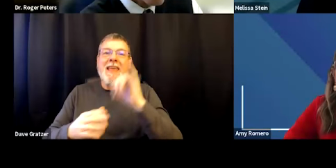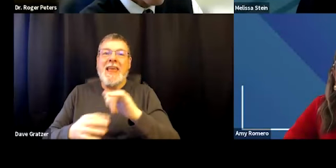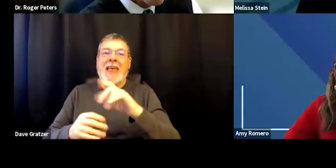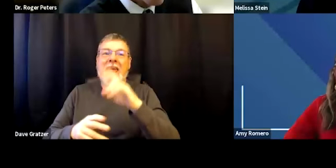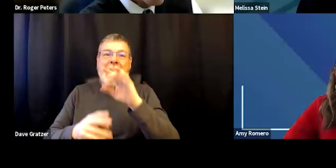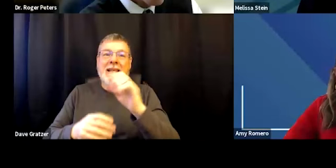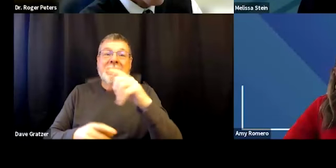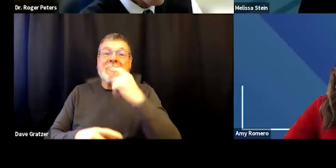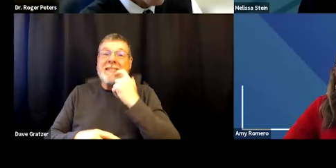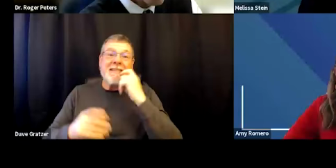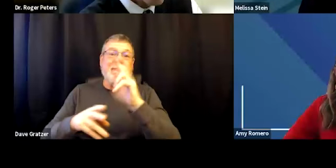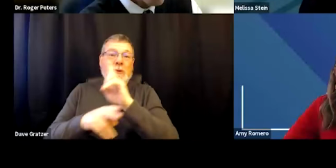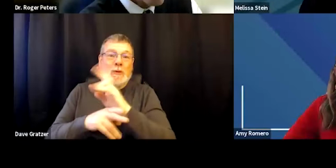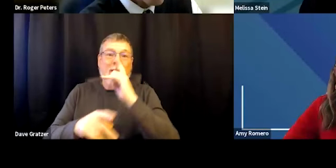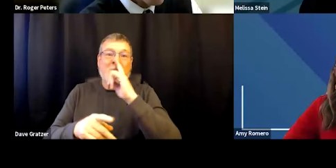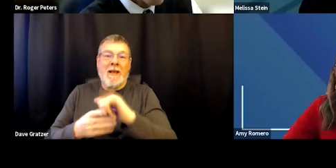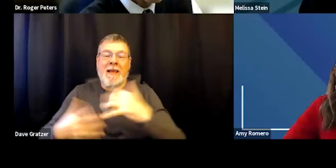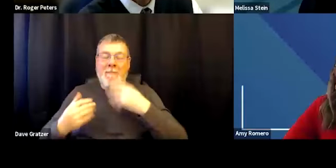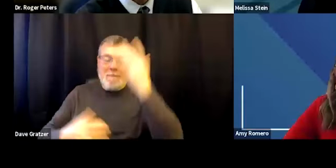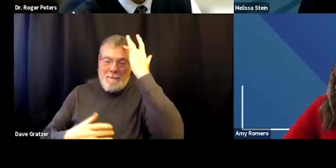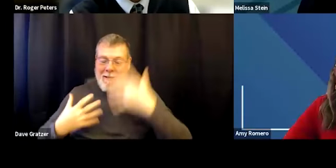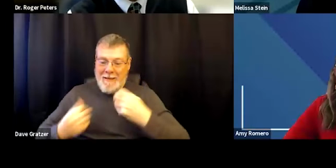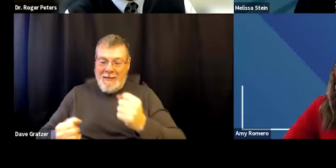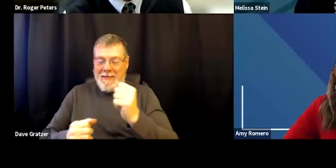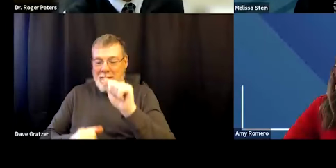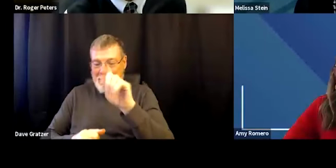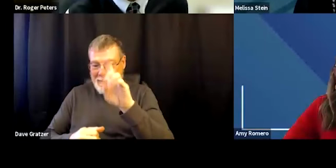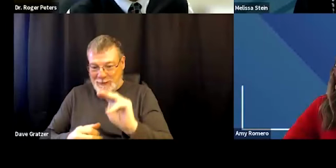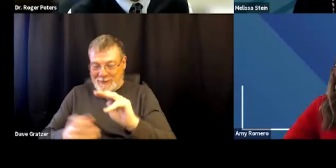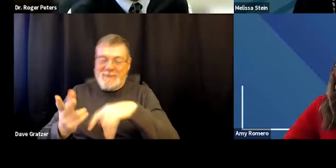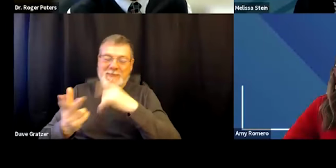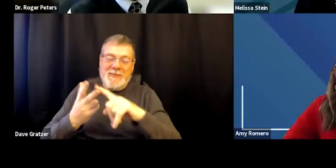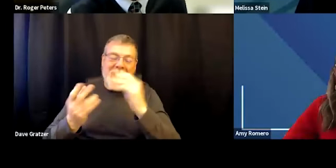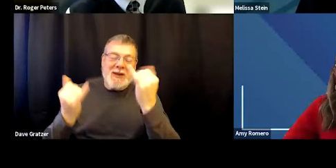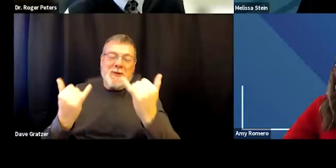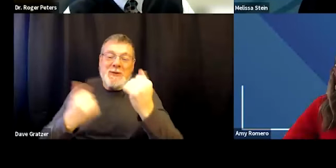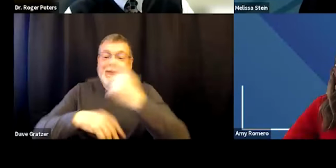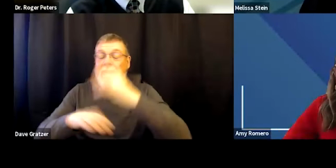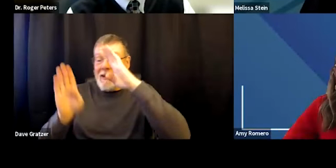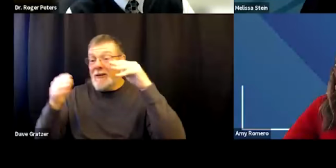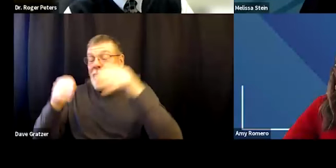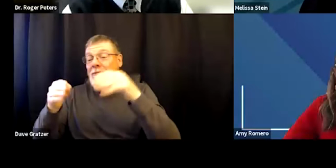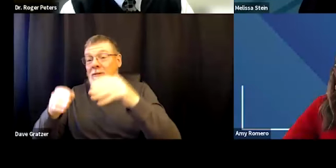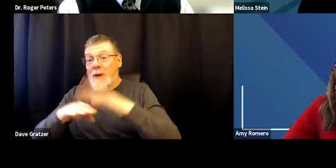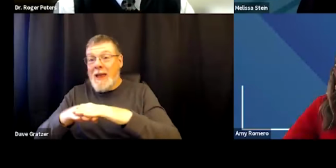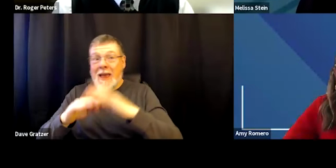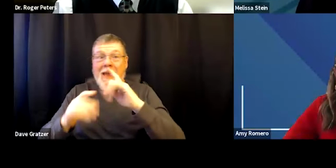and Mental Health Services Administration. And today our focus is on Screenings and Assessments